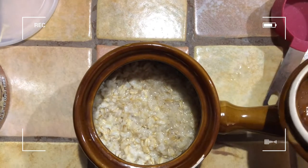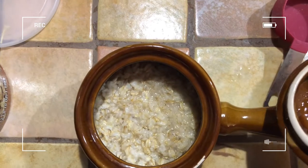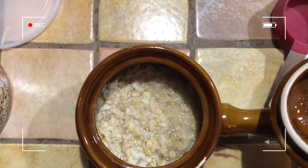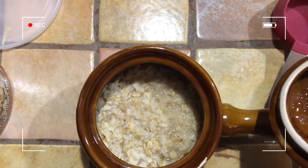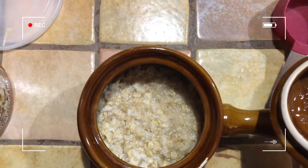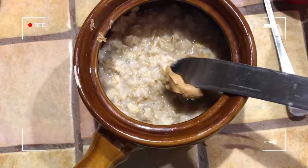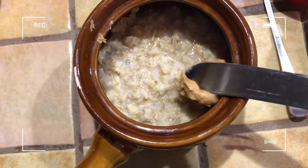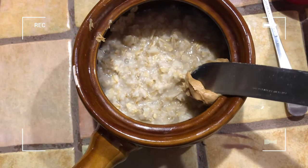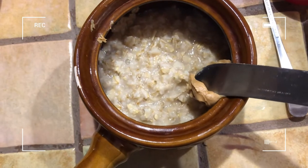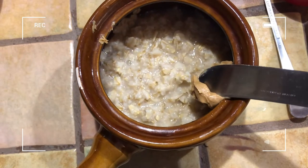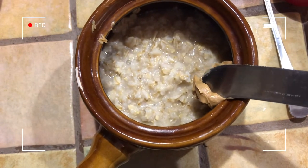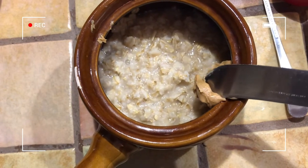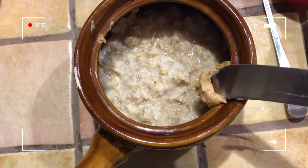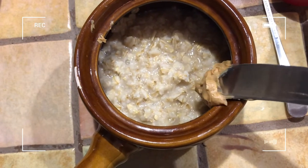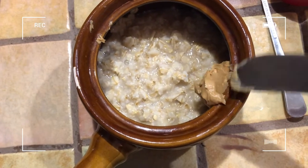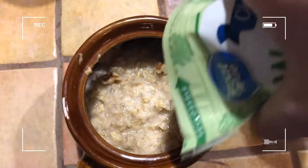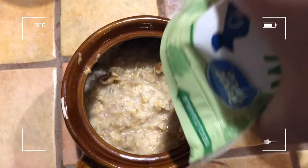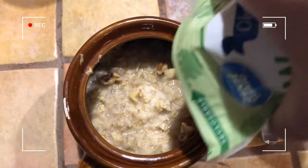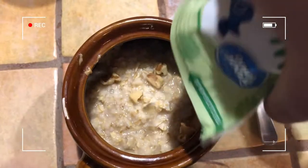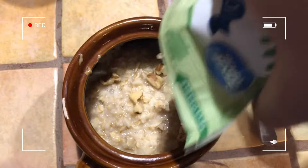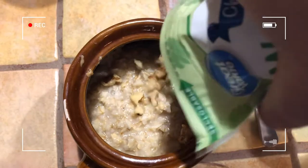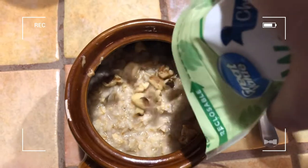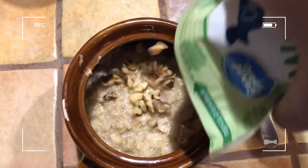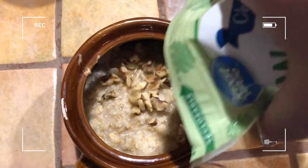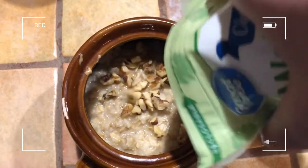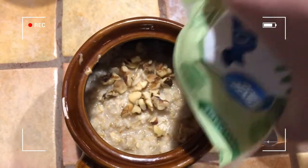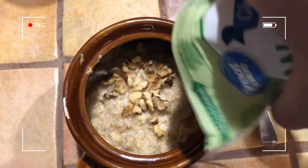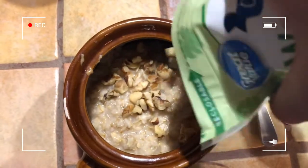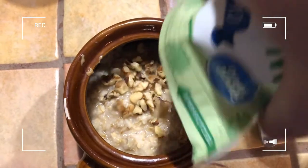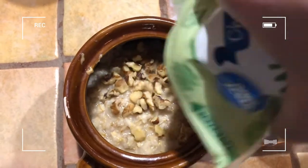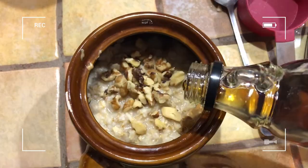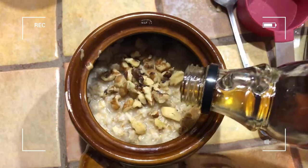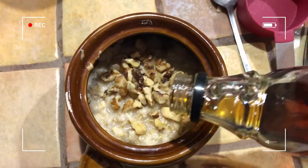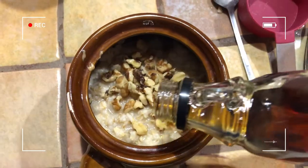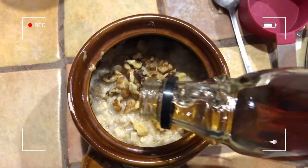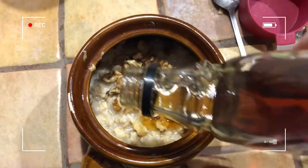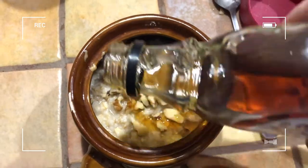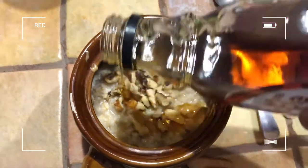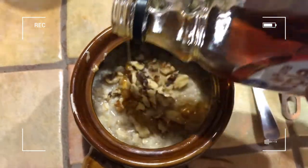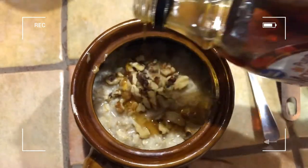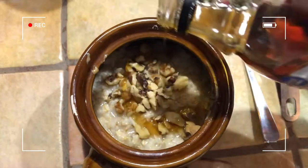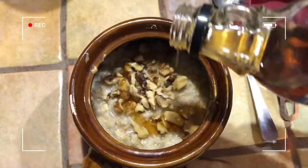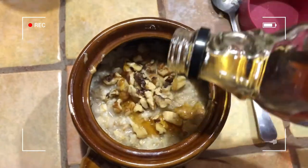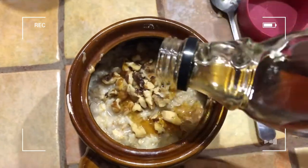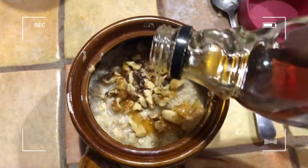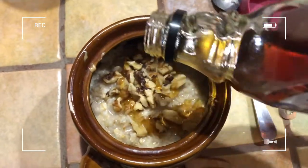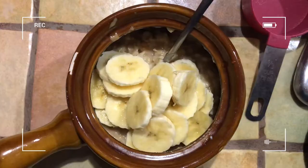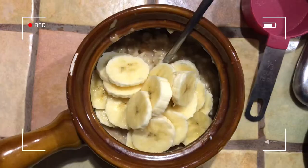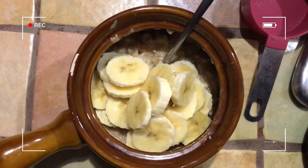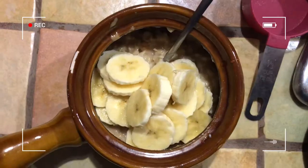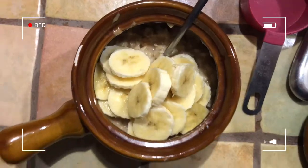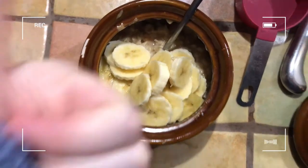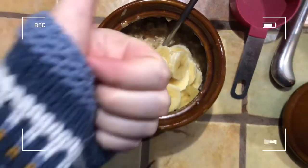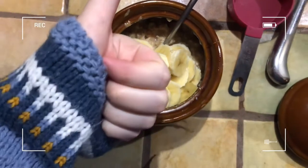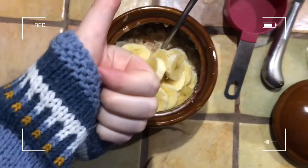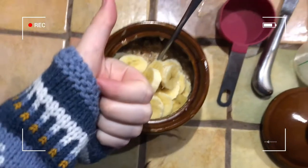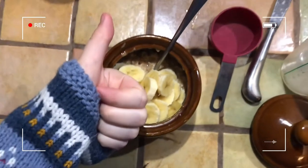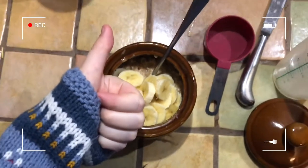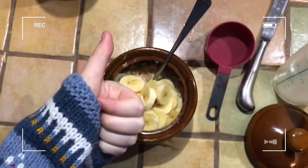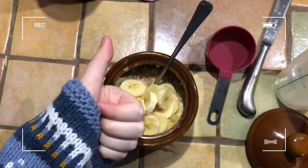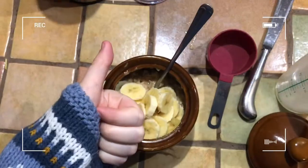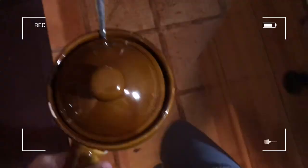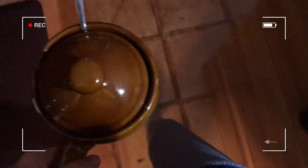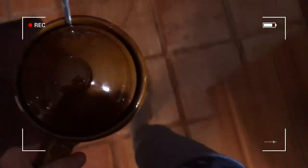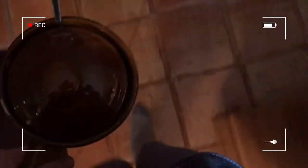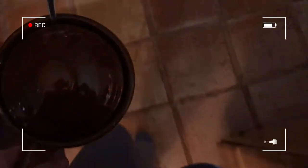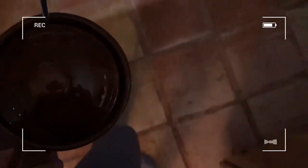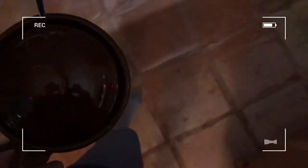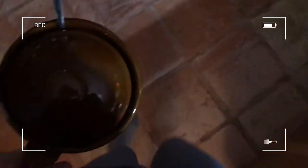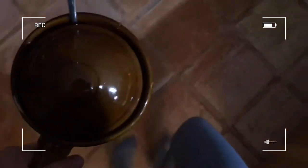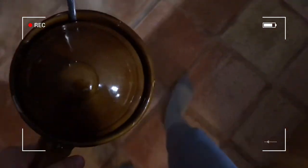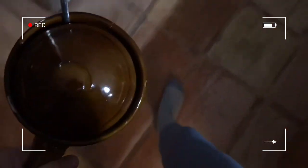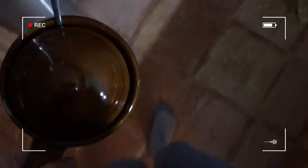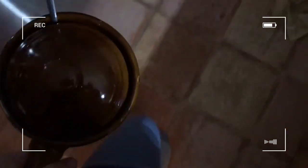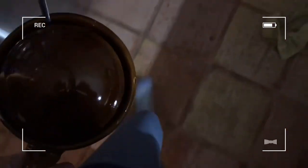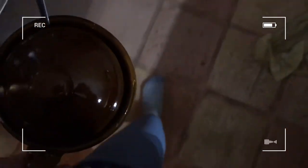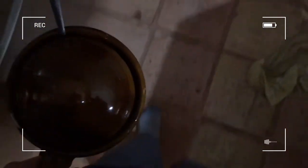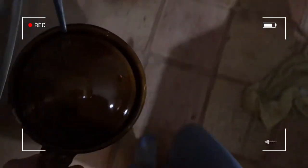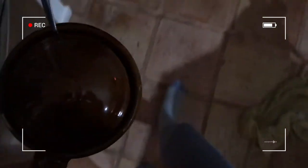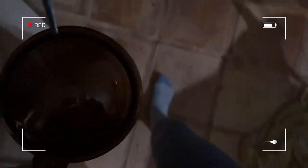*Cause you, You're farther than a kiss on the phone,*